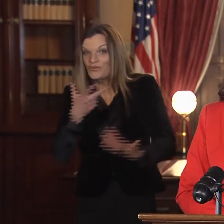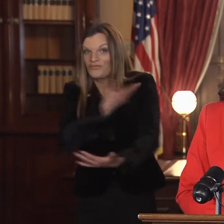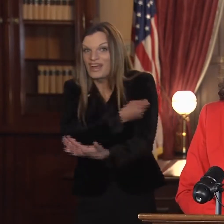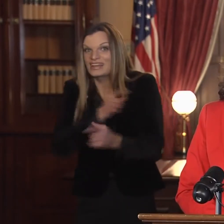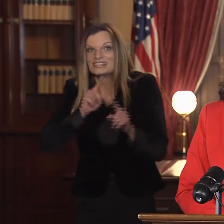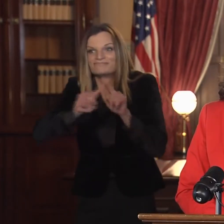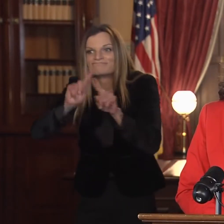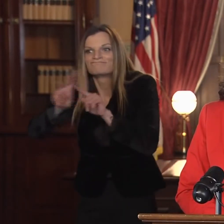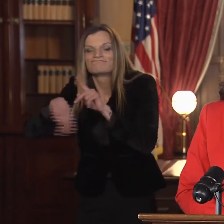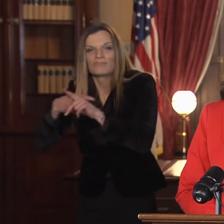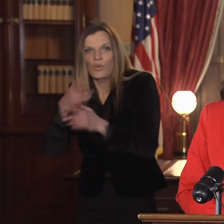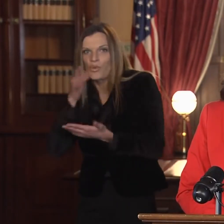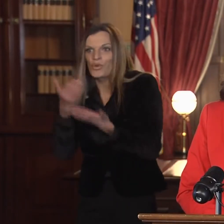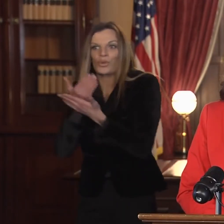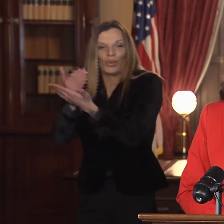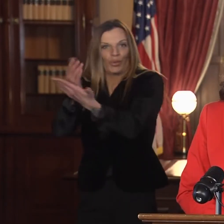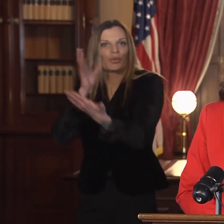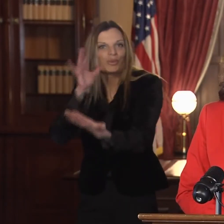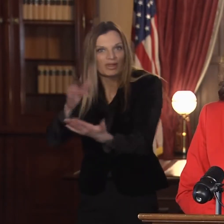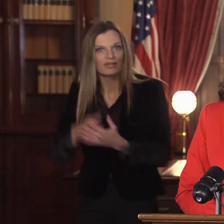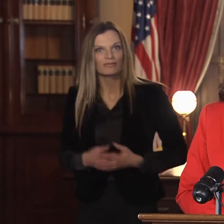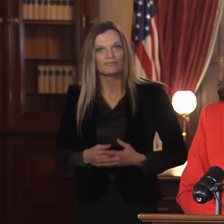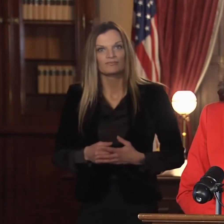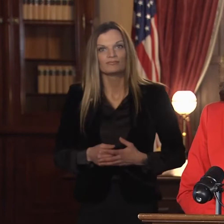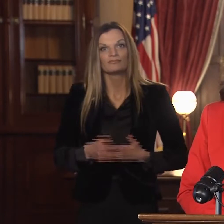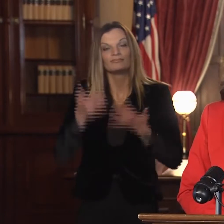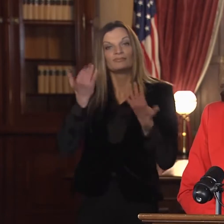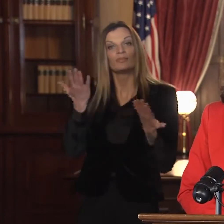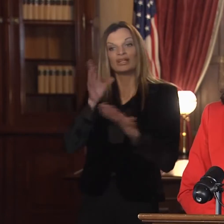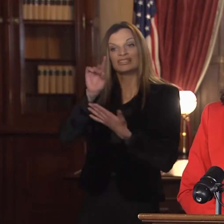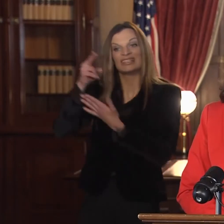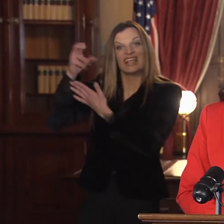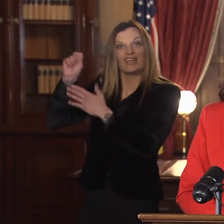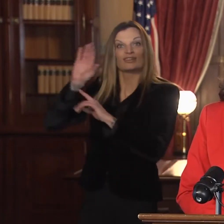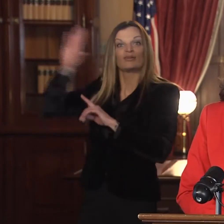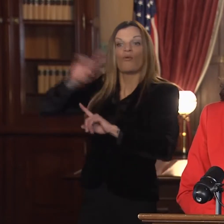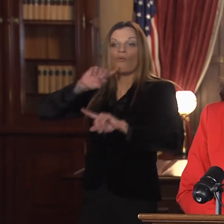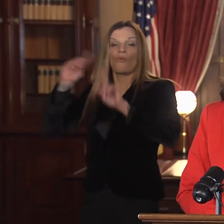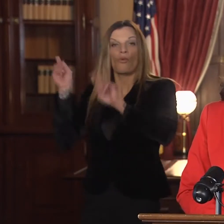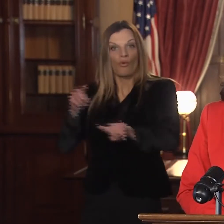POPULATIONS AND AT THE END OF THE WEEK THERE MAY BE TWO ON THE PHA ARE KELT. WE'LL SEE THAT TO CONTINUE TO